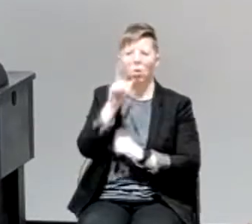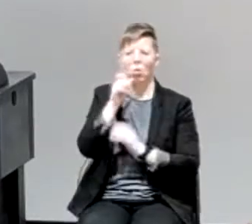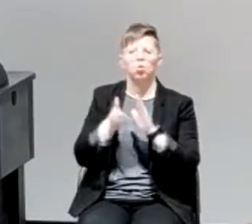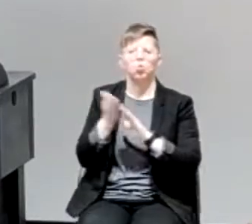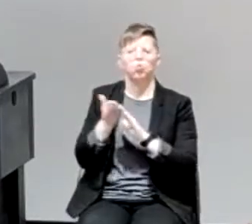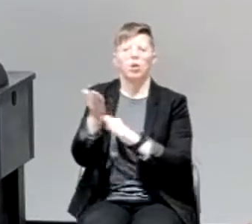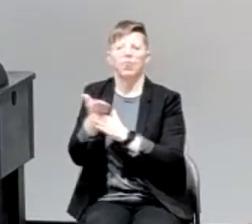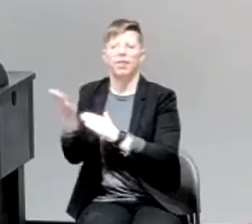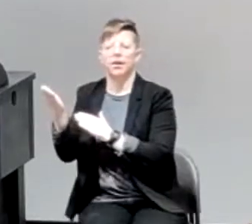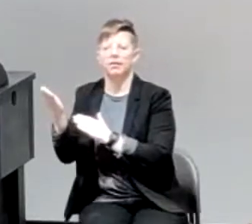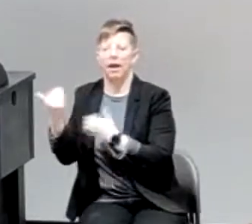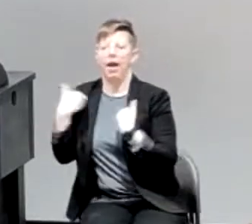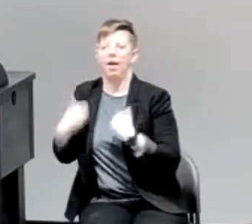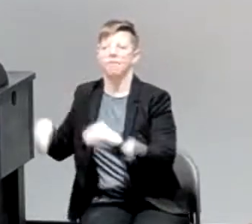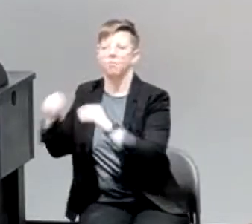equally, then this